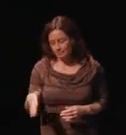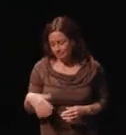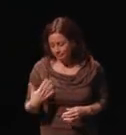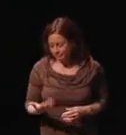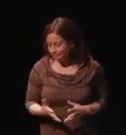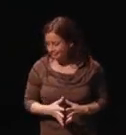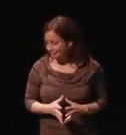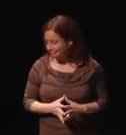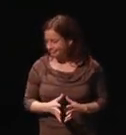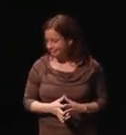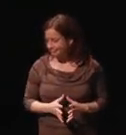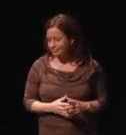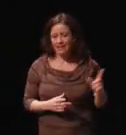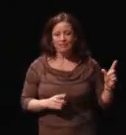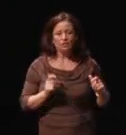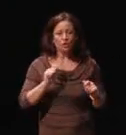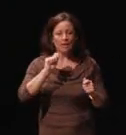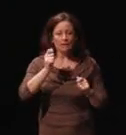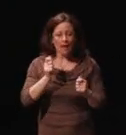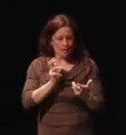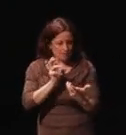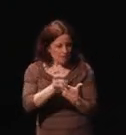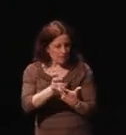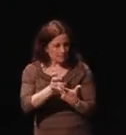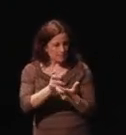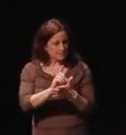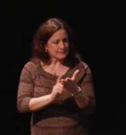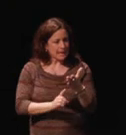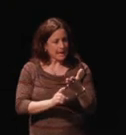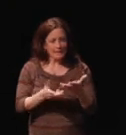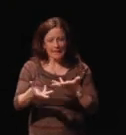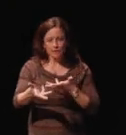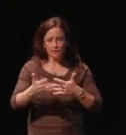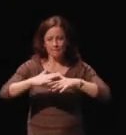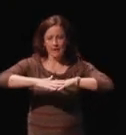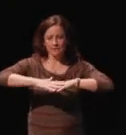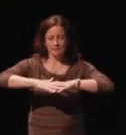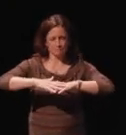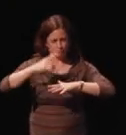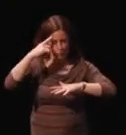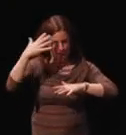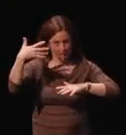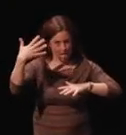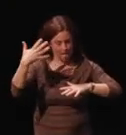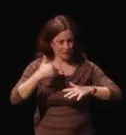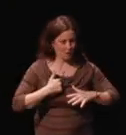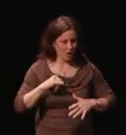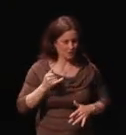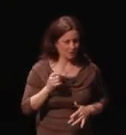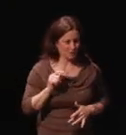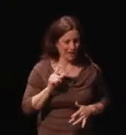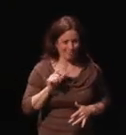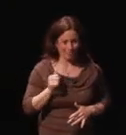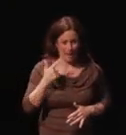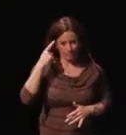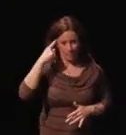You can custom design the interface, brains gone blank, jet lag.